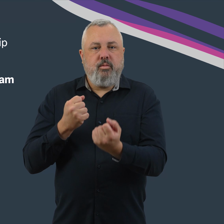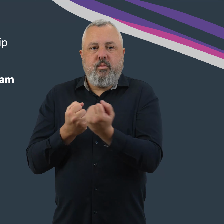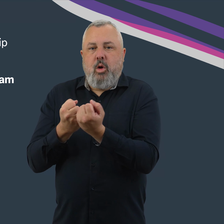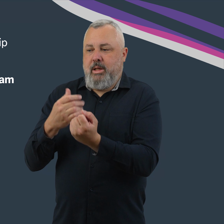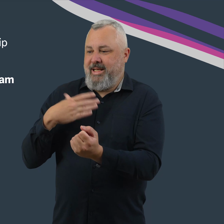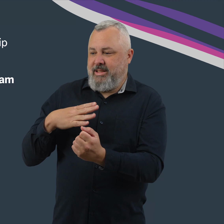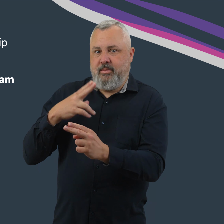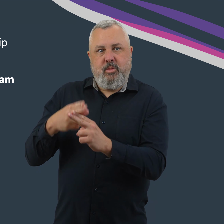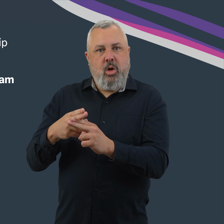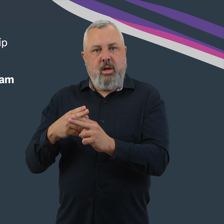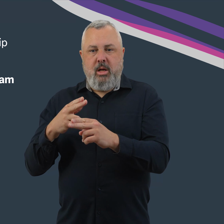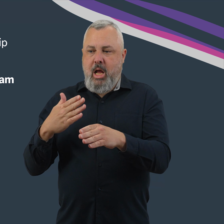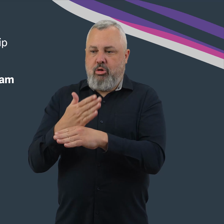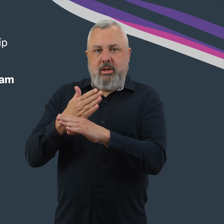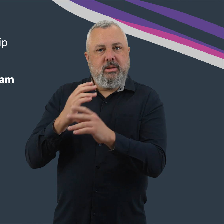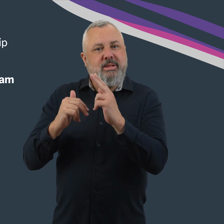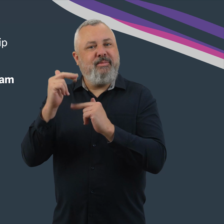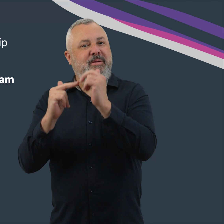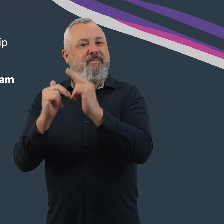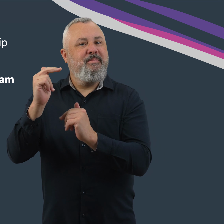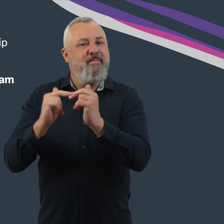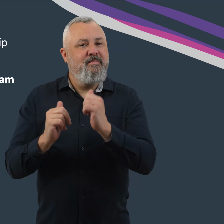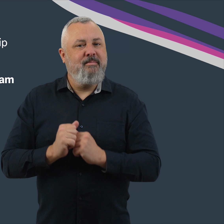the supports required for career development.